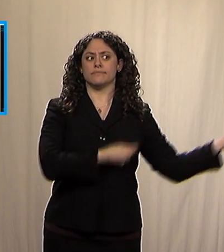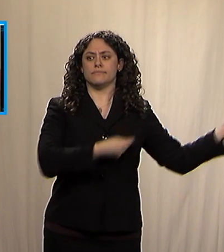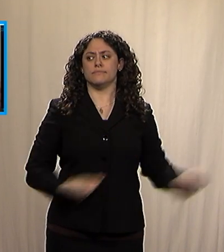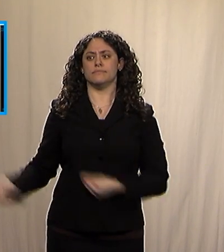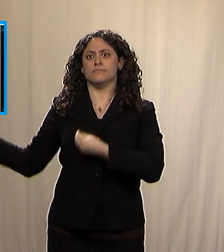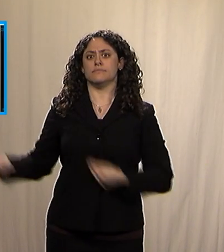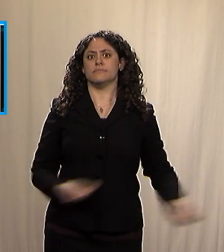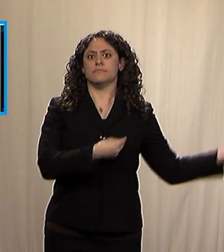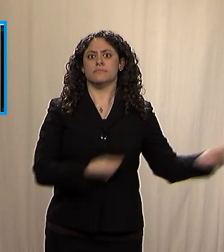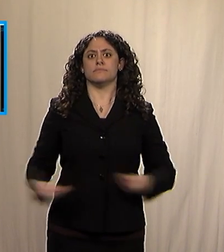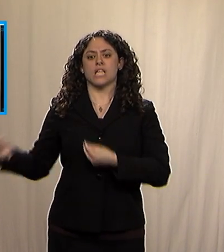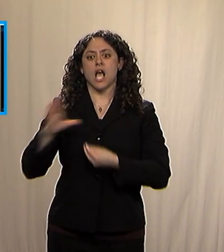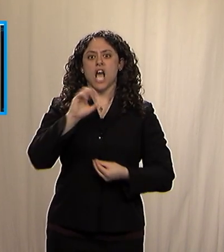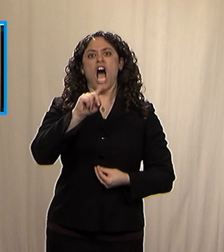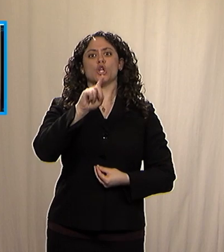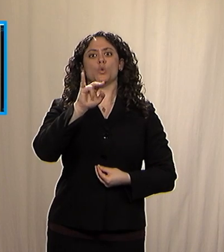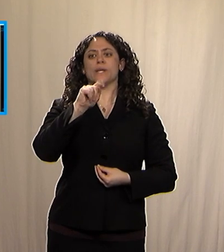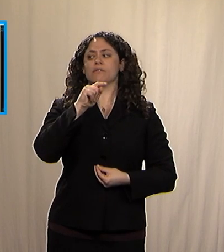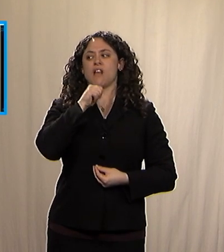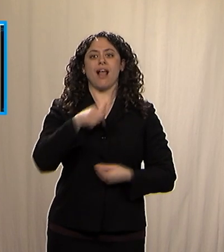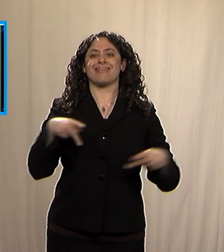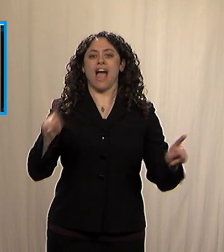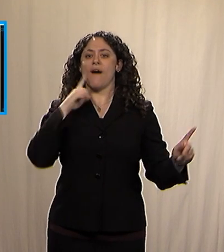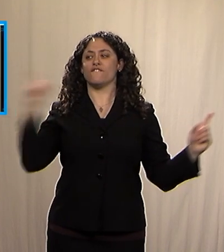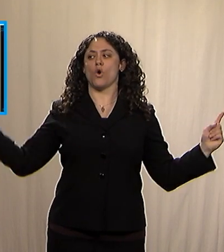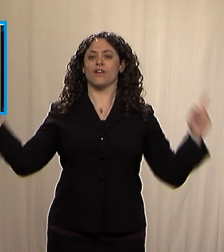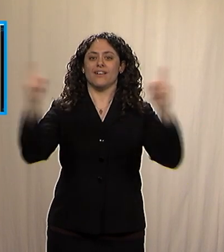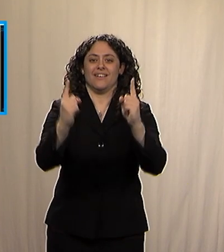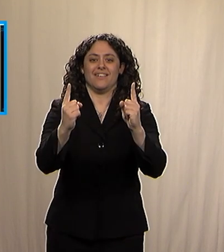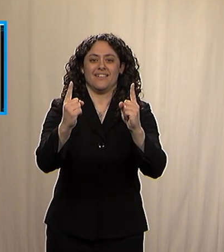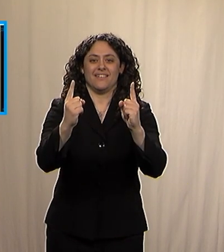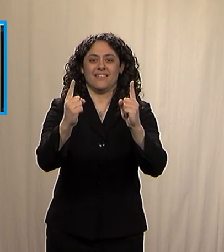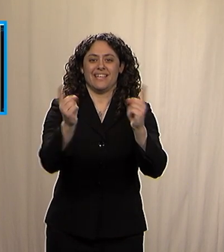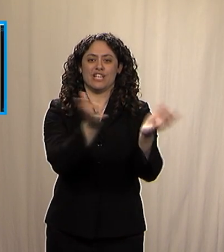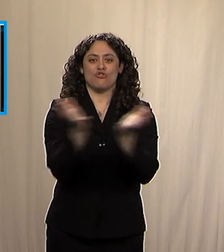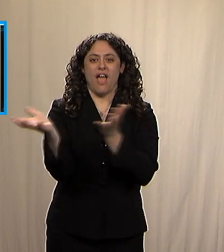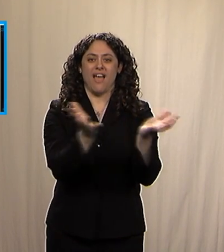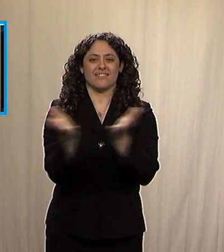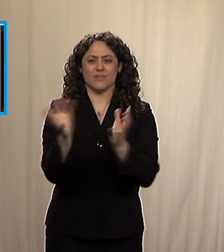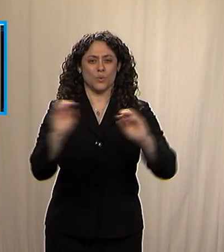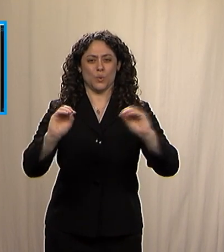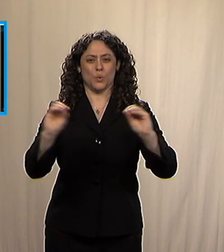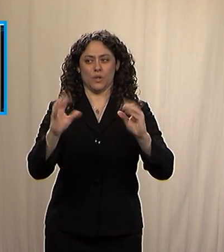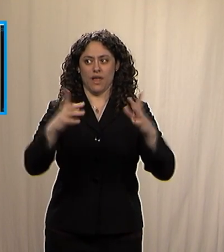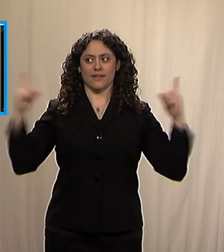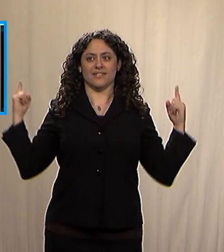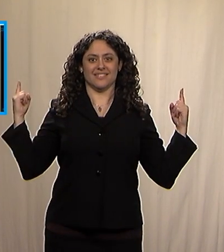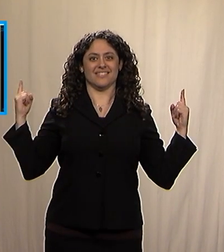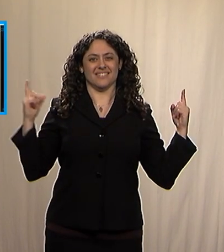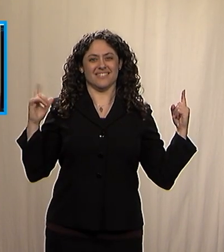the other participants to have an interaction themselves. I think it's important by just aligning